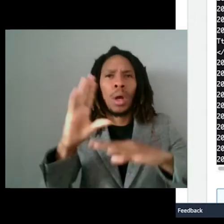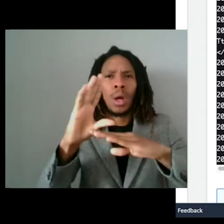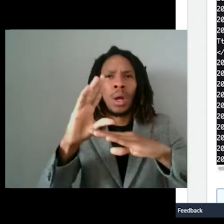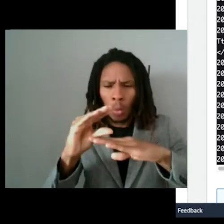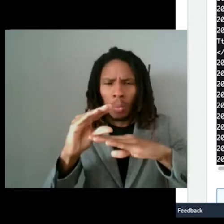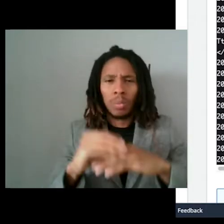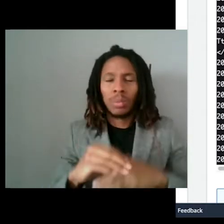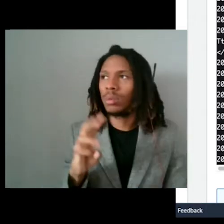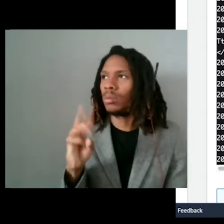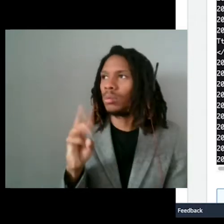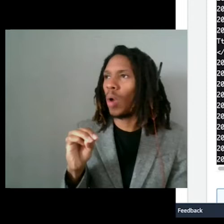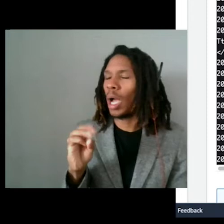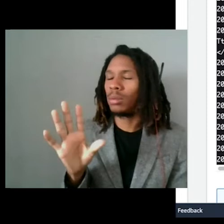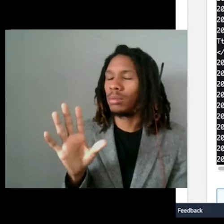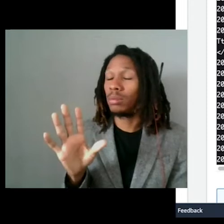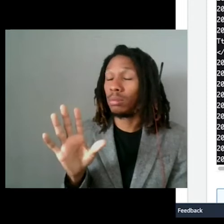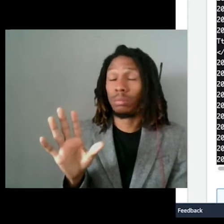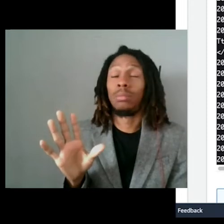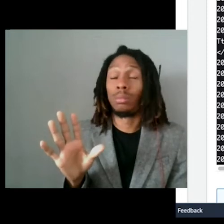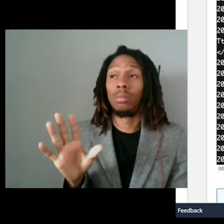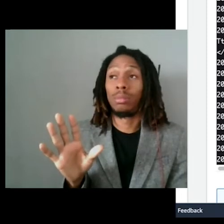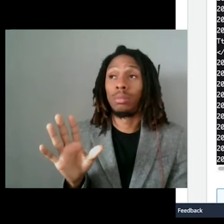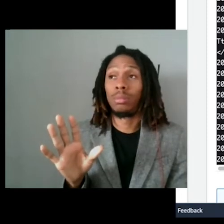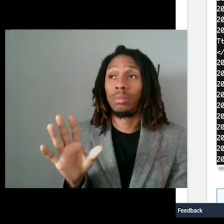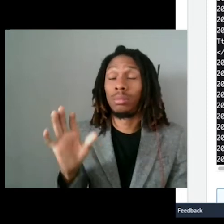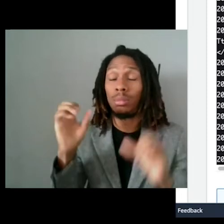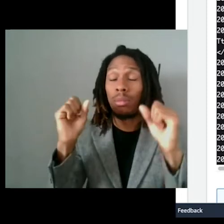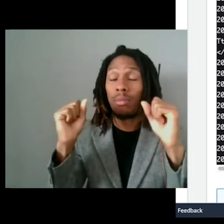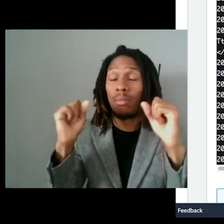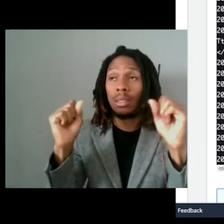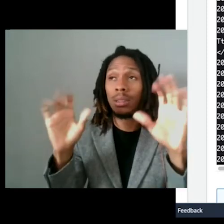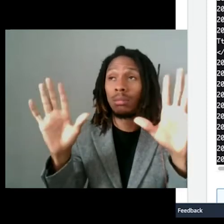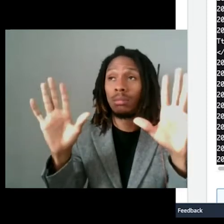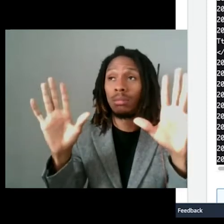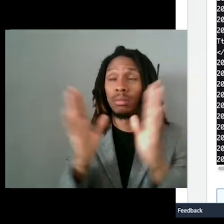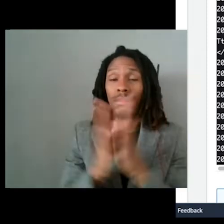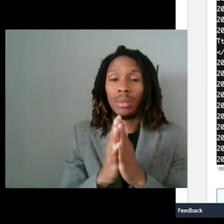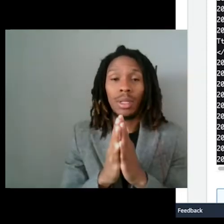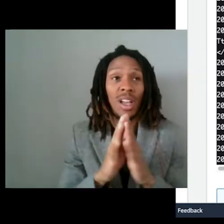That is amazing. And all we did was set a flag.